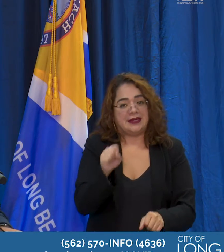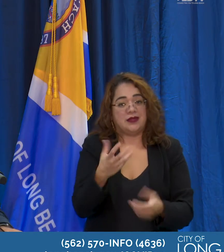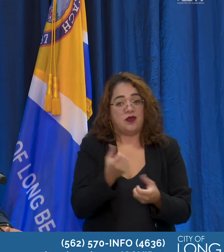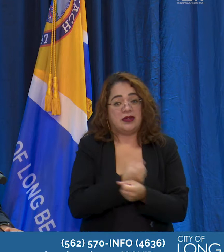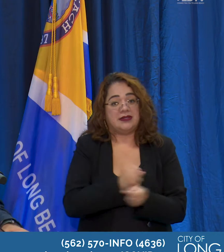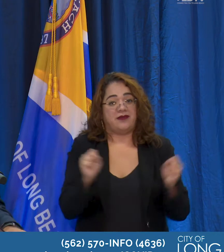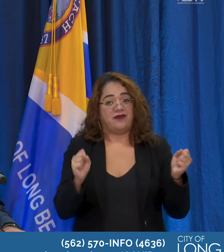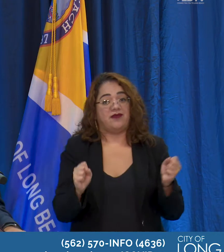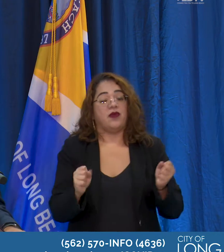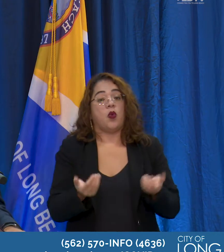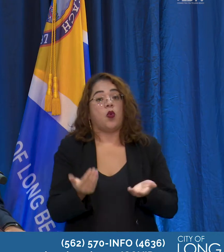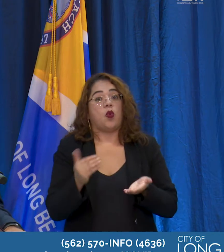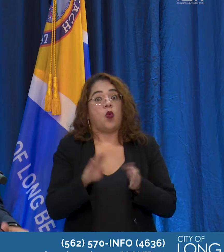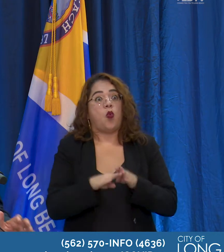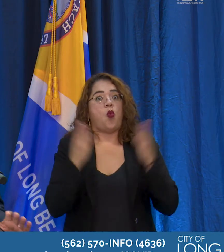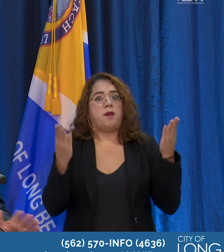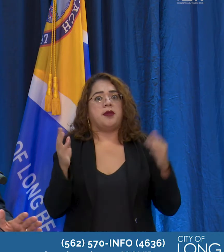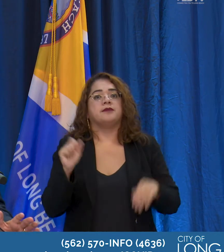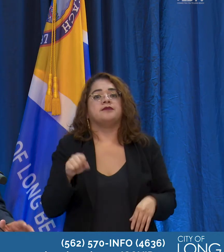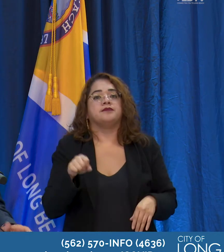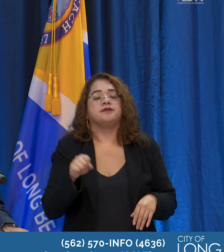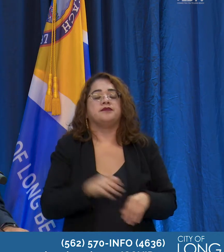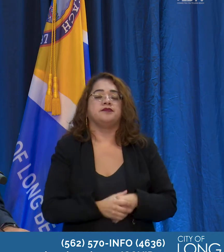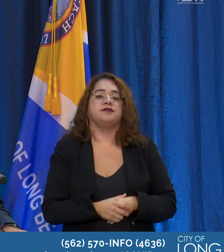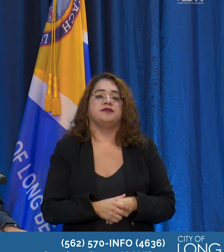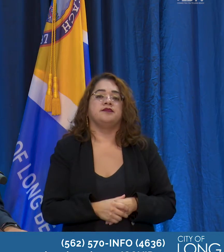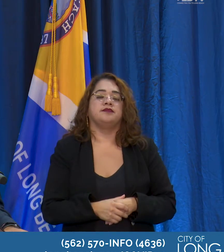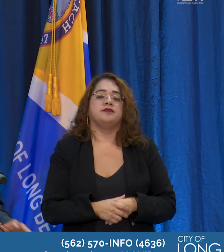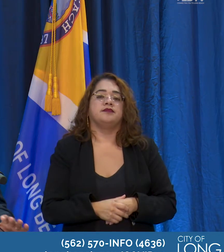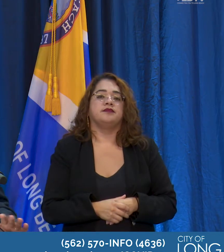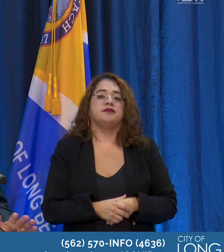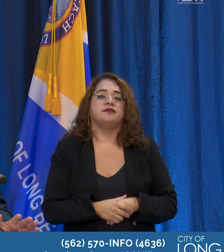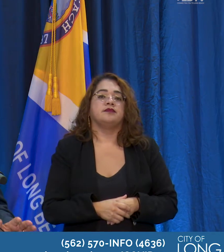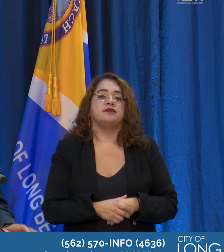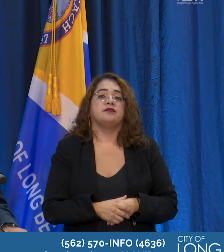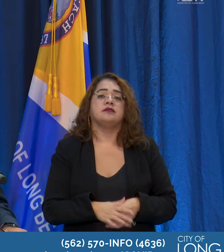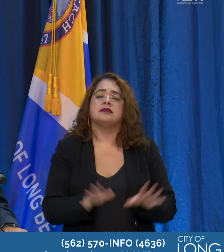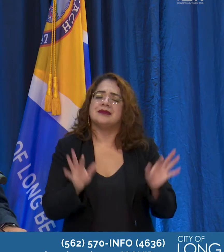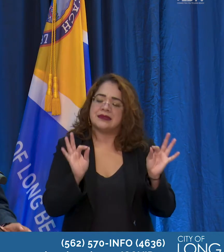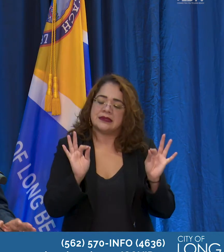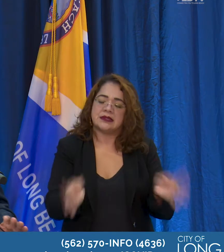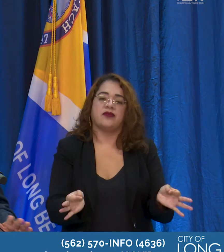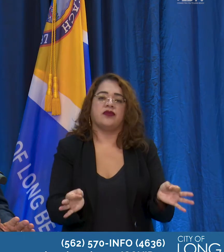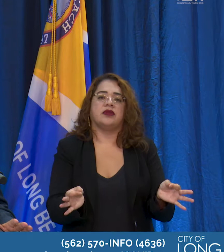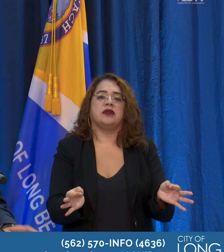and secondly, there's, there is also no question this is still a very serious